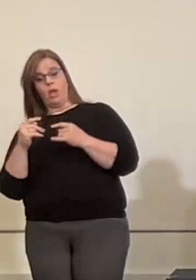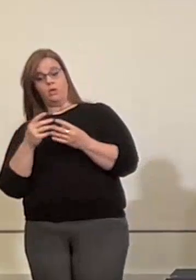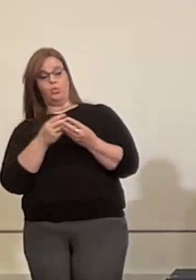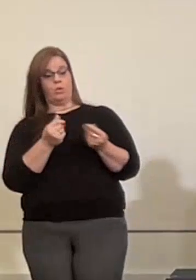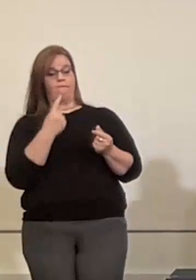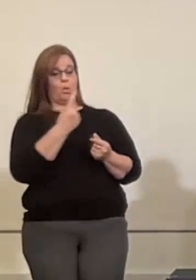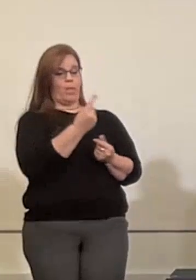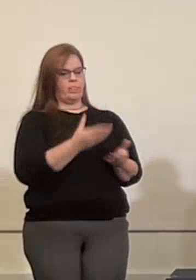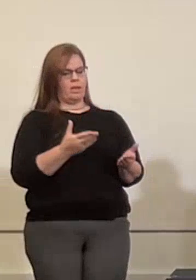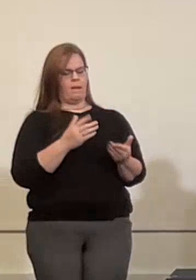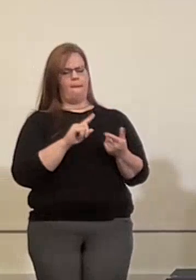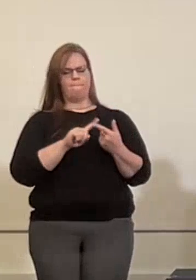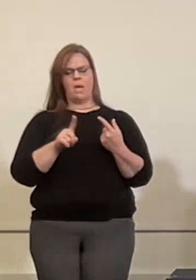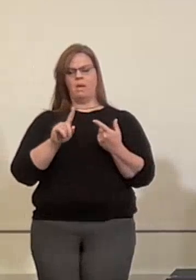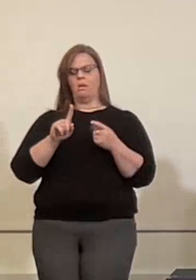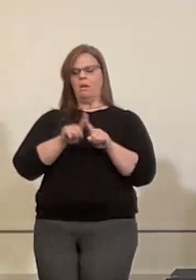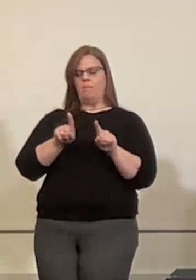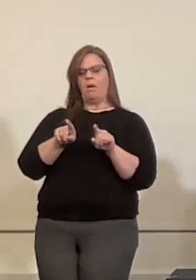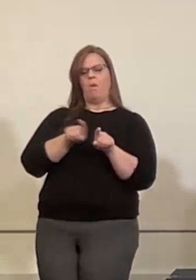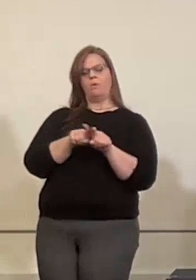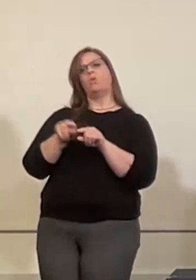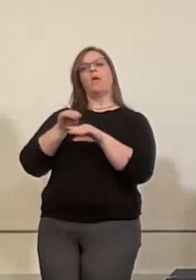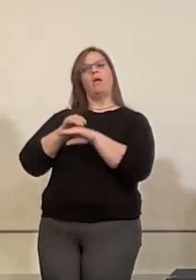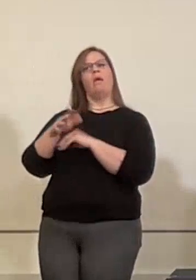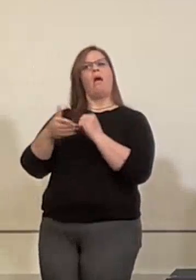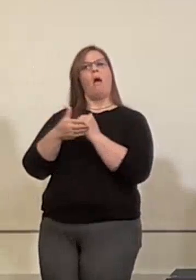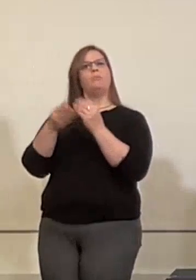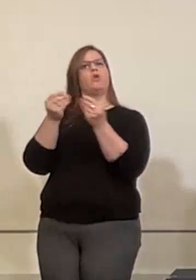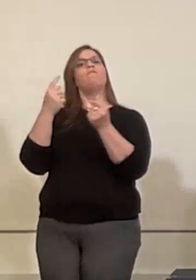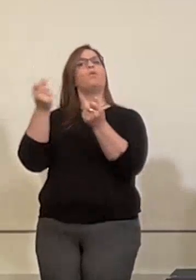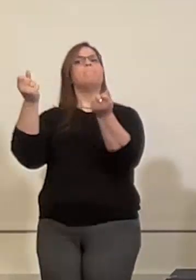And so I think it's up to us to help articulate what are the